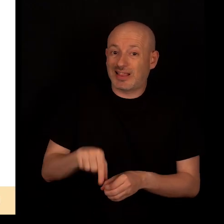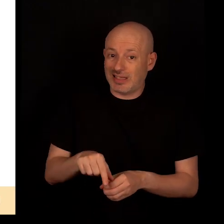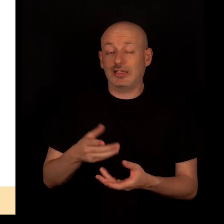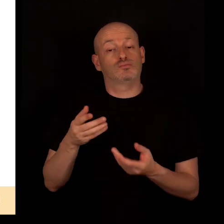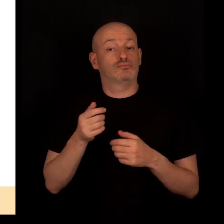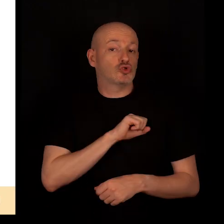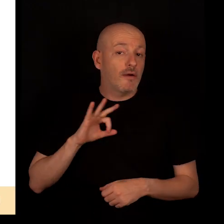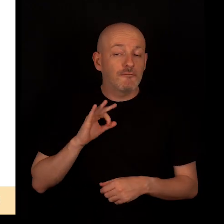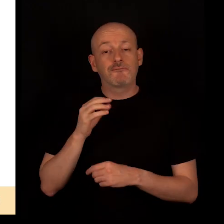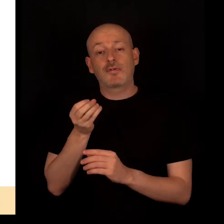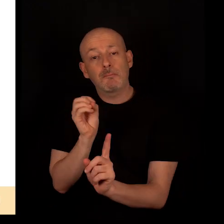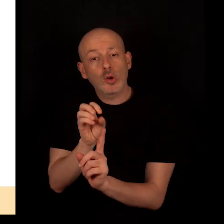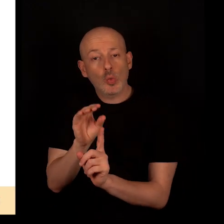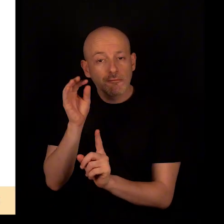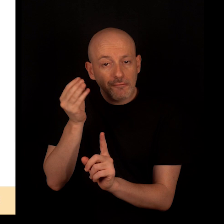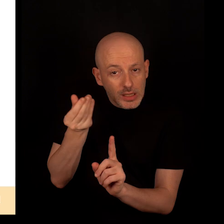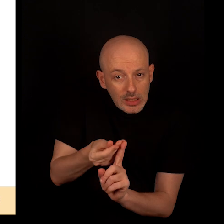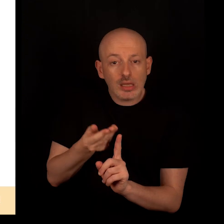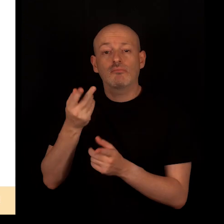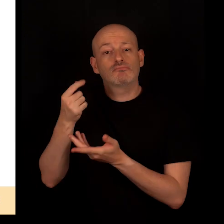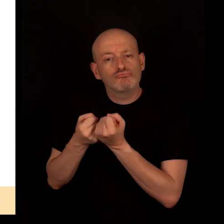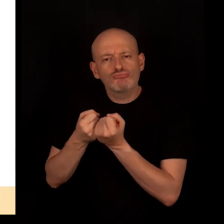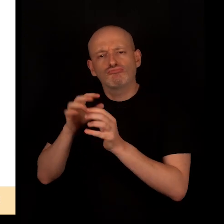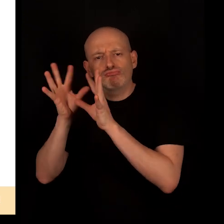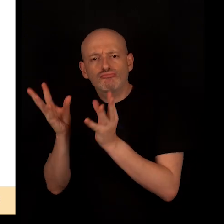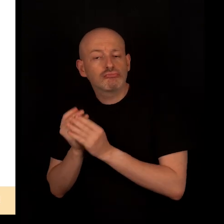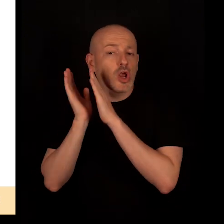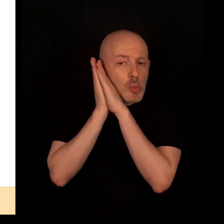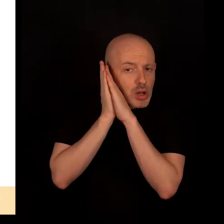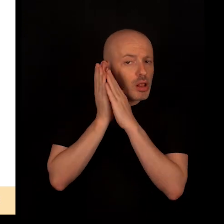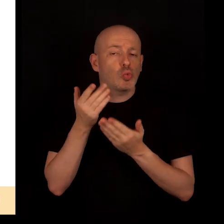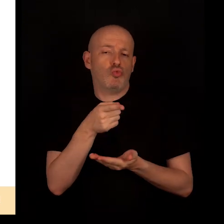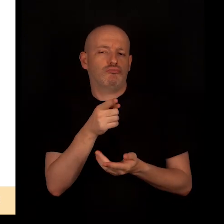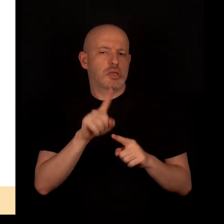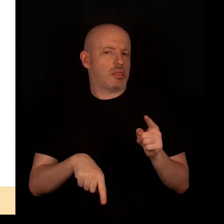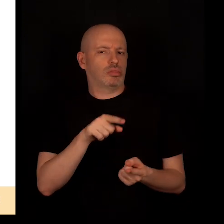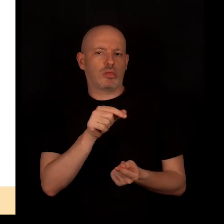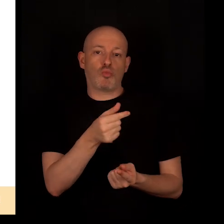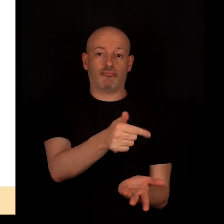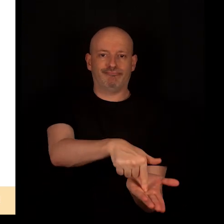staff, the mentor fees, things that we financially support, let's say their accommodation, you cannot charge them.